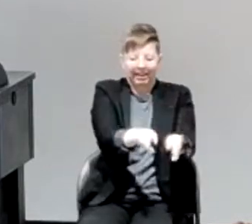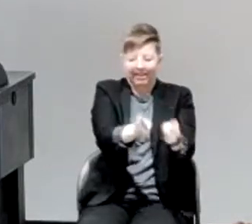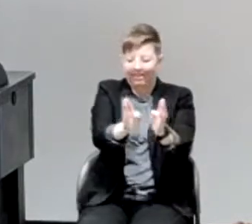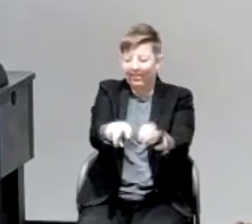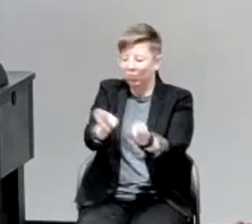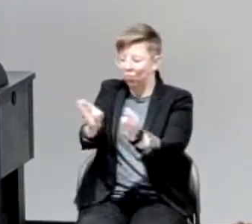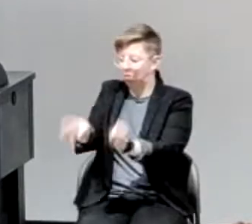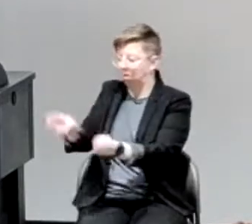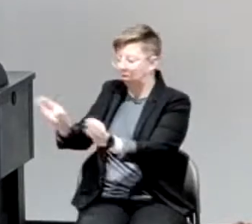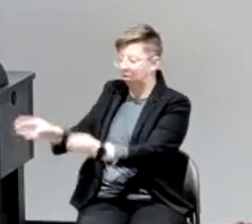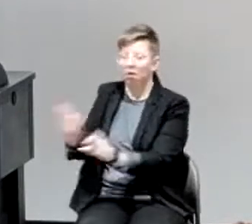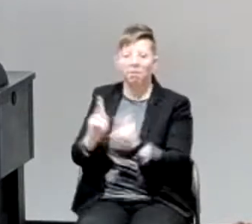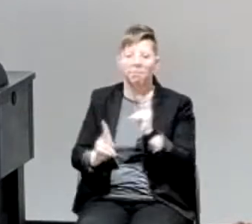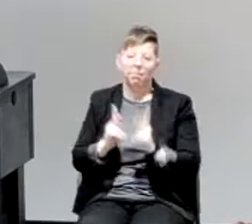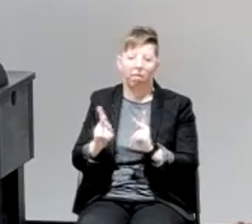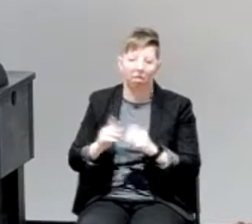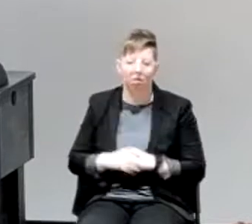And it's not about segments. It's not people.